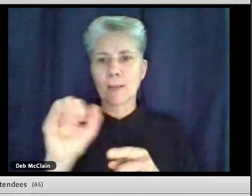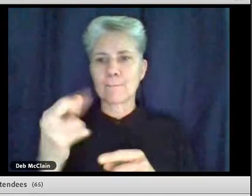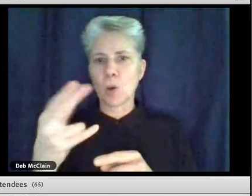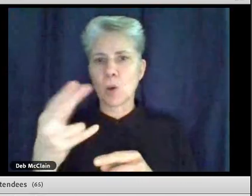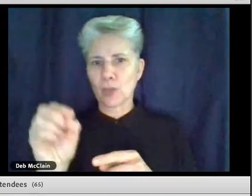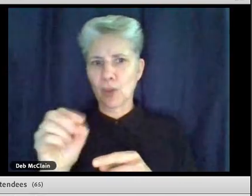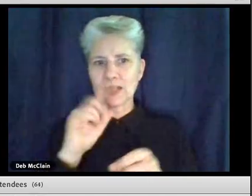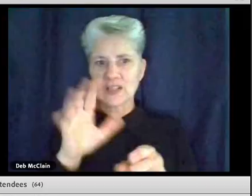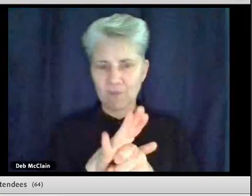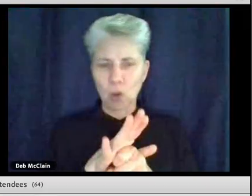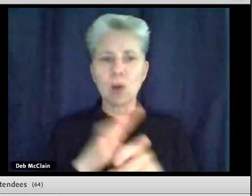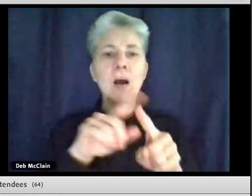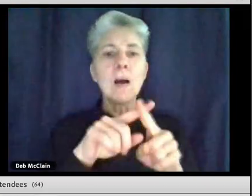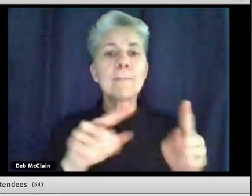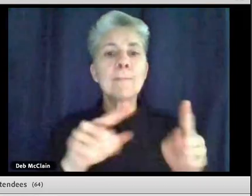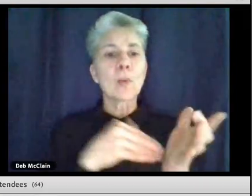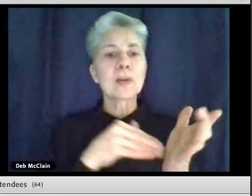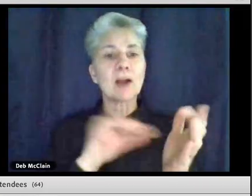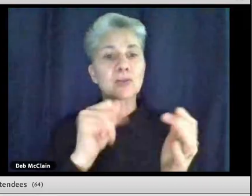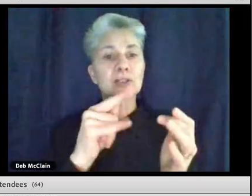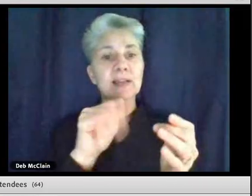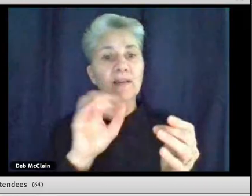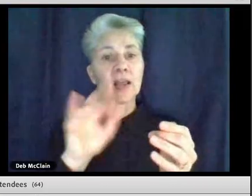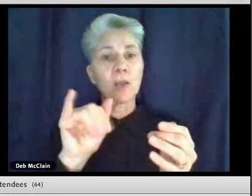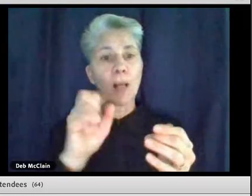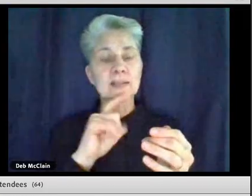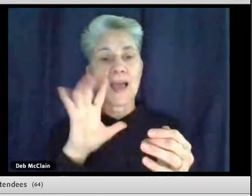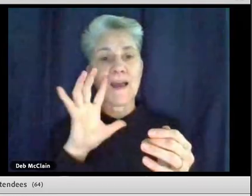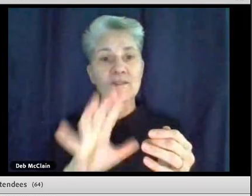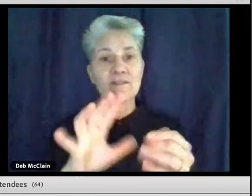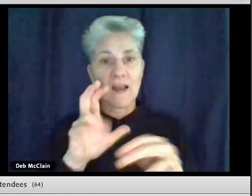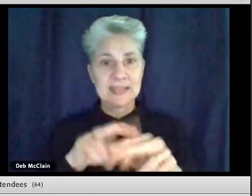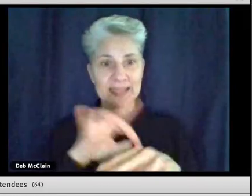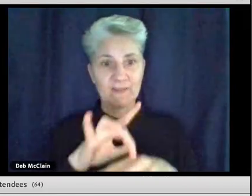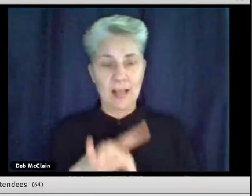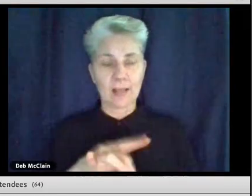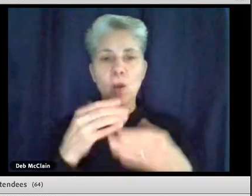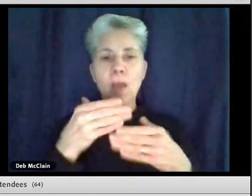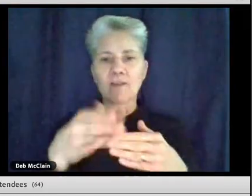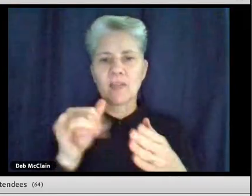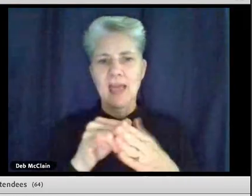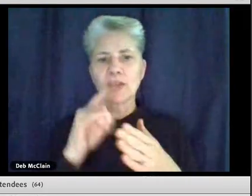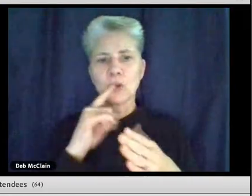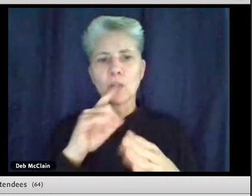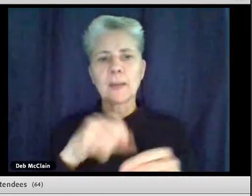It has five seats available. After that, you'll be placed on a waiting list. As always, we encourage you to keep an eye